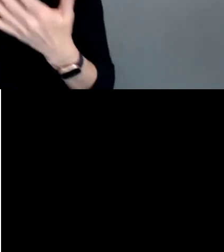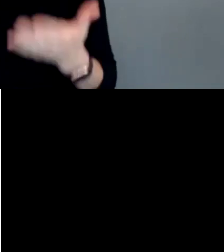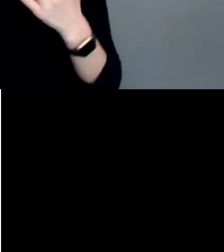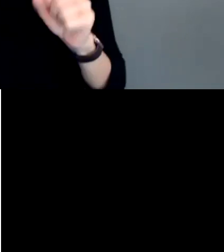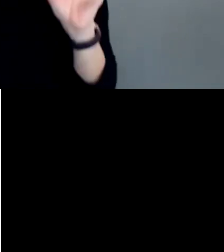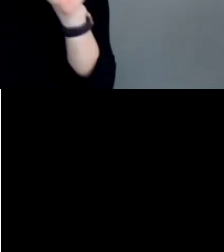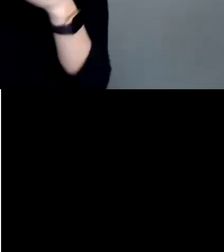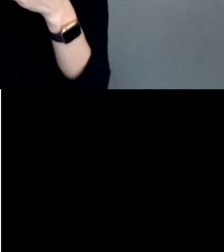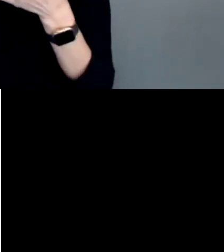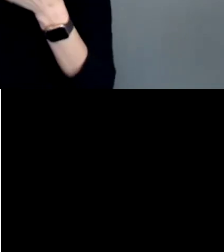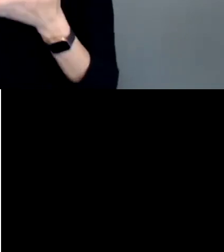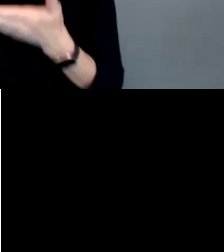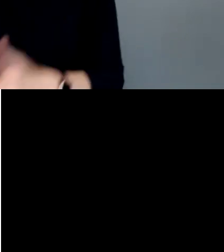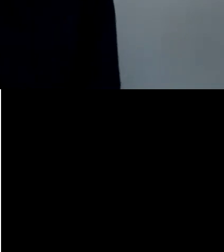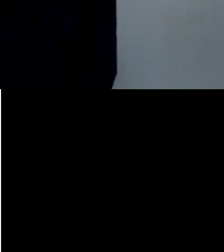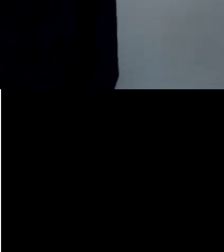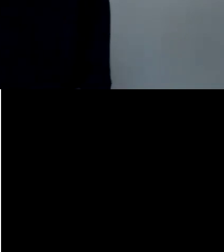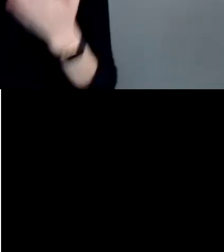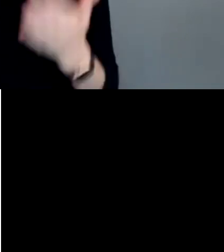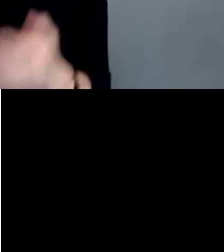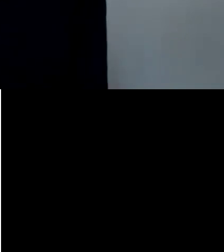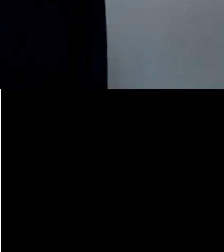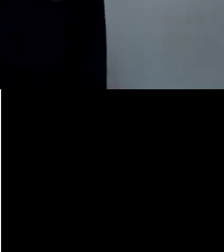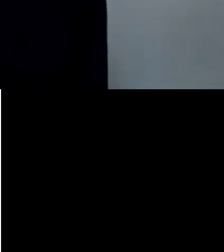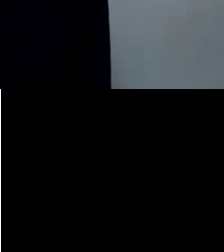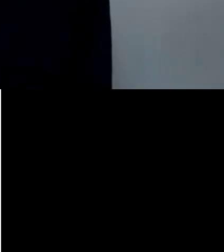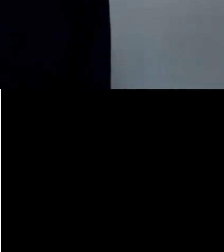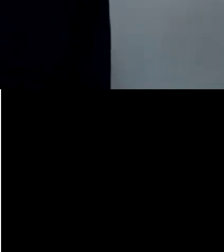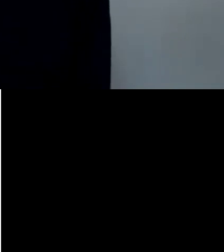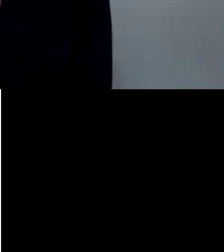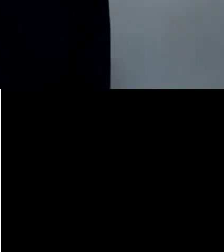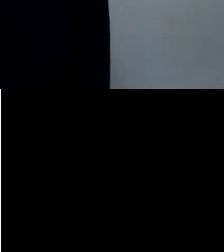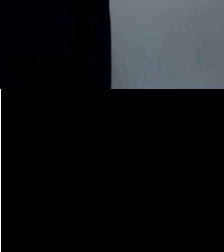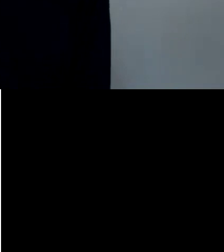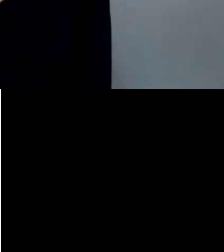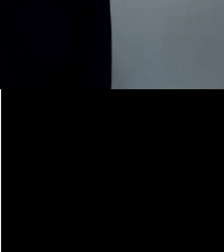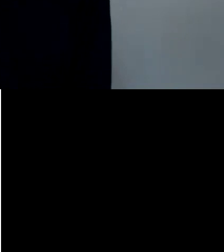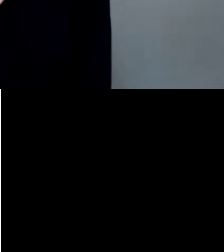All right, so this is Tiara speaking. We have time for one